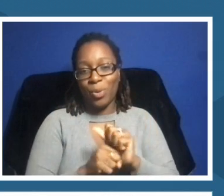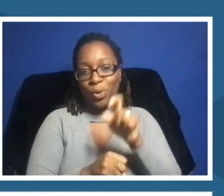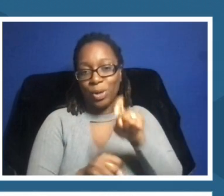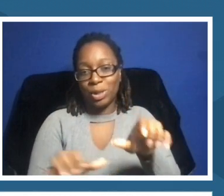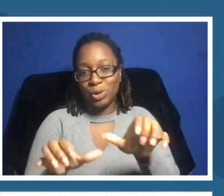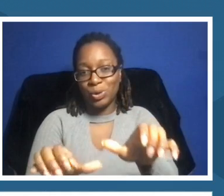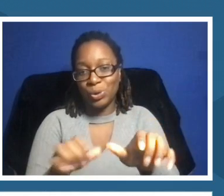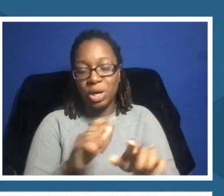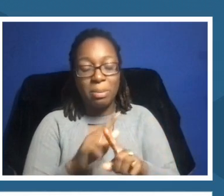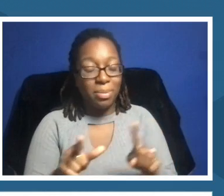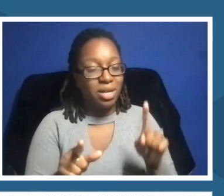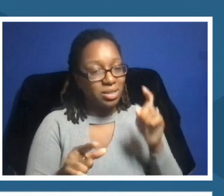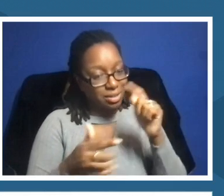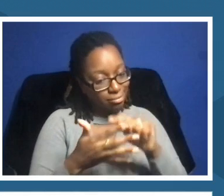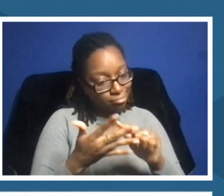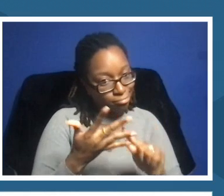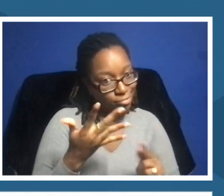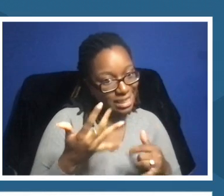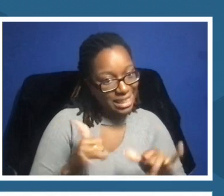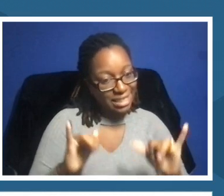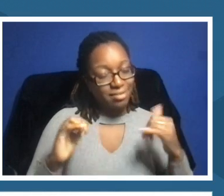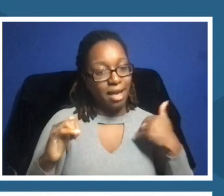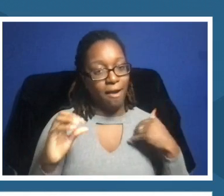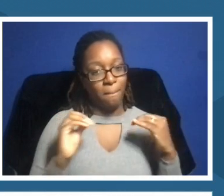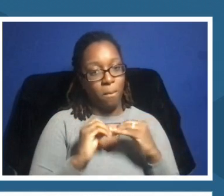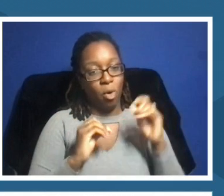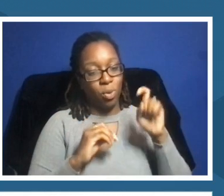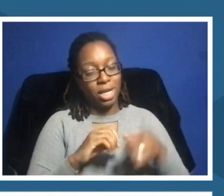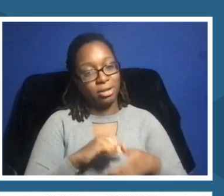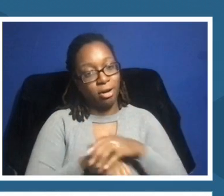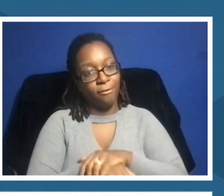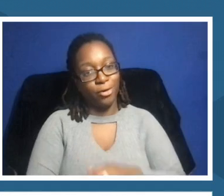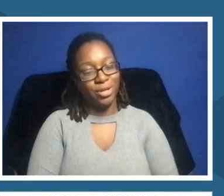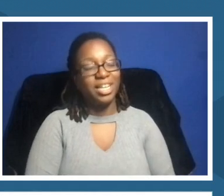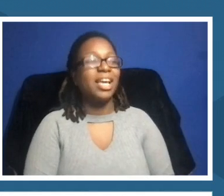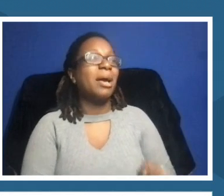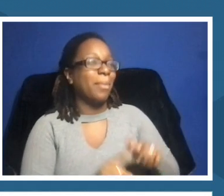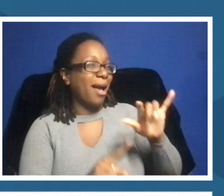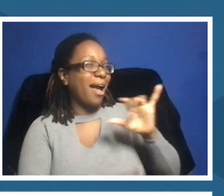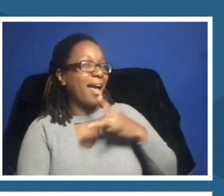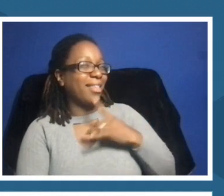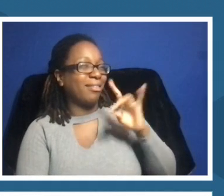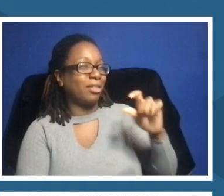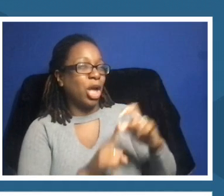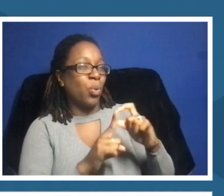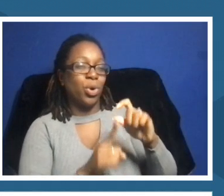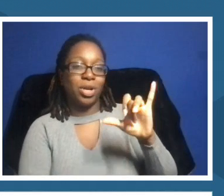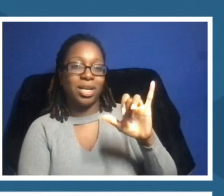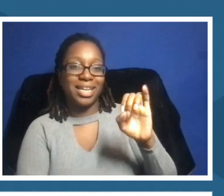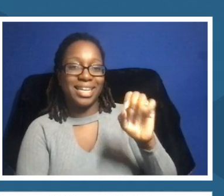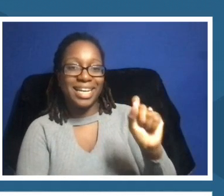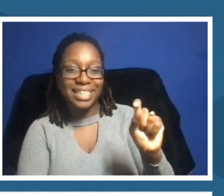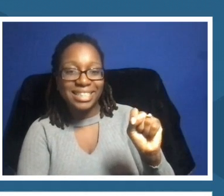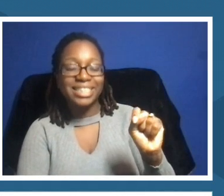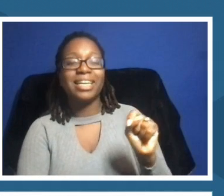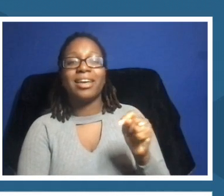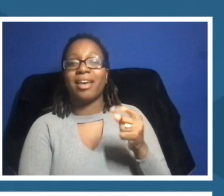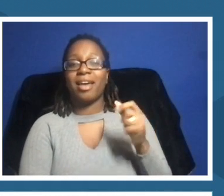series yeah and i love that keyword yet right uh we see and just on this side asian